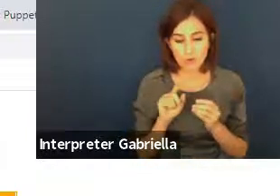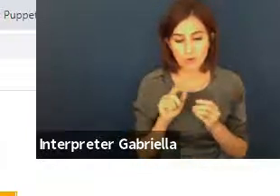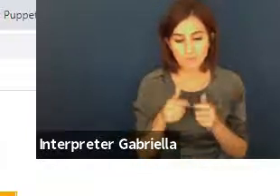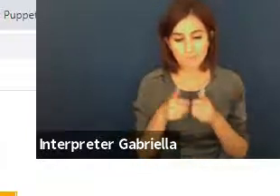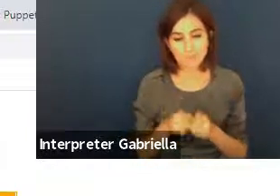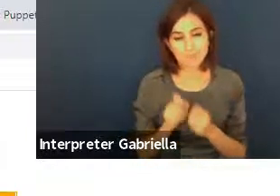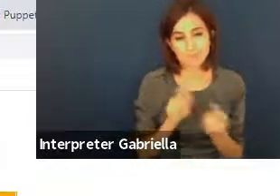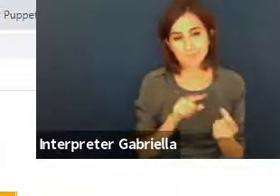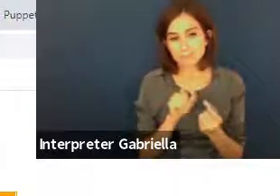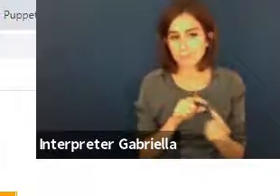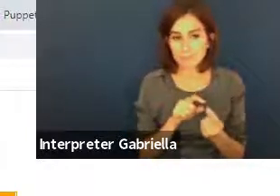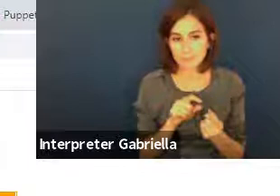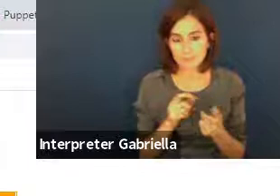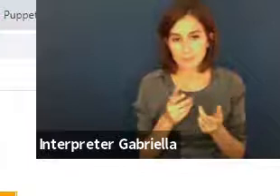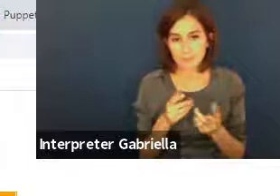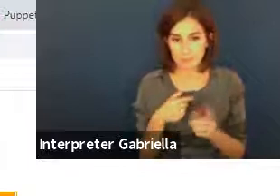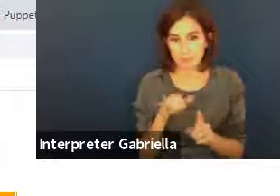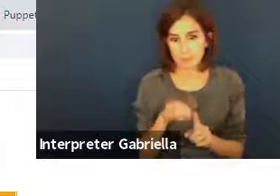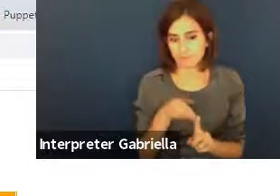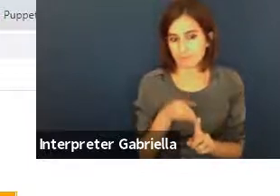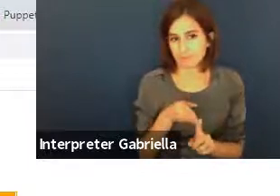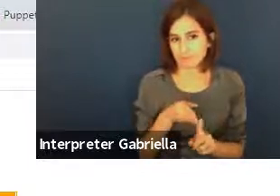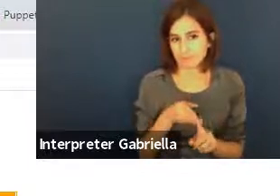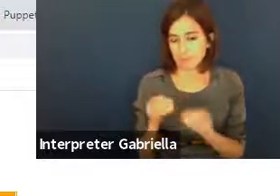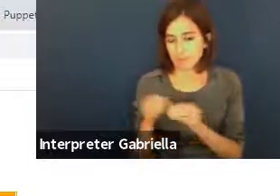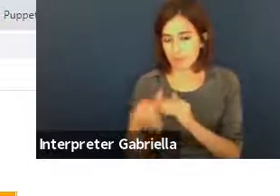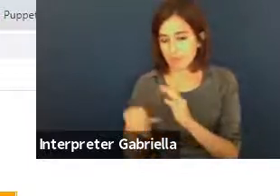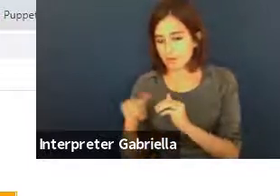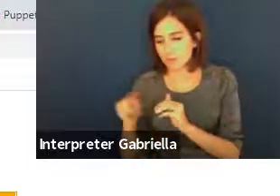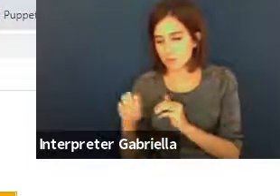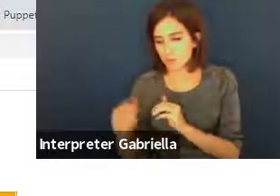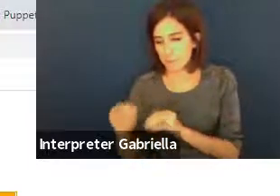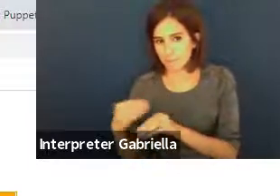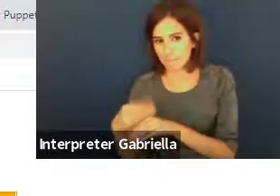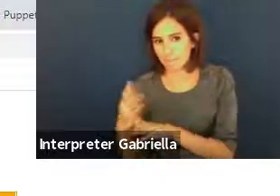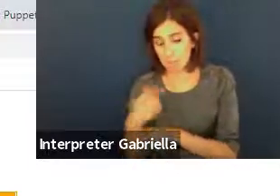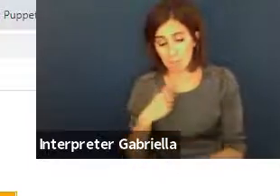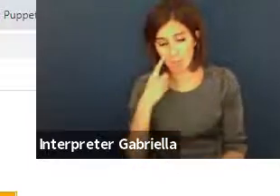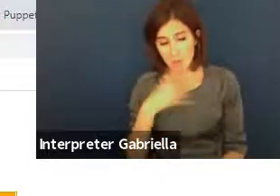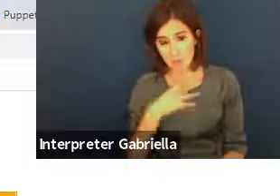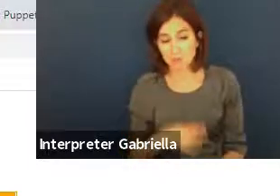Linda Kobashigawa: Or they use, the more text based options, rather than zoom, which I found kind of interesting. And then, of course, our chat.